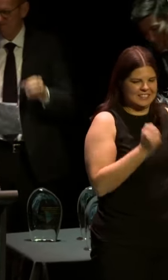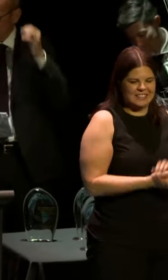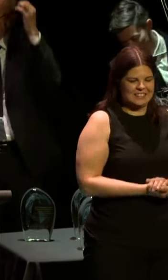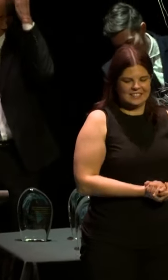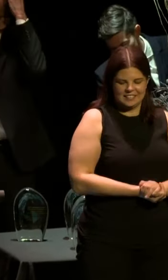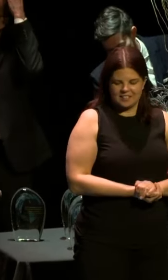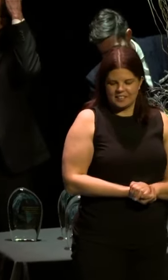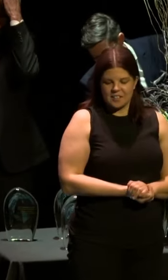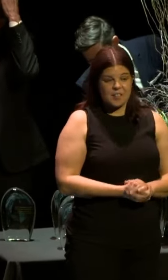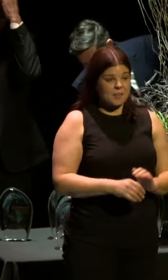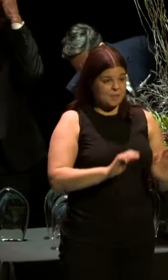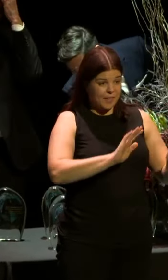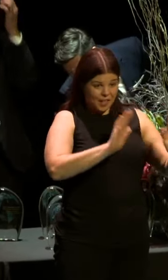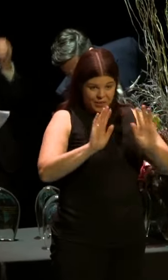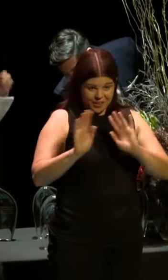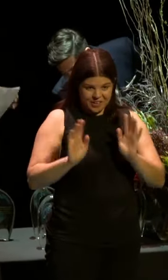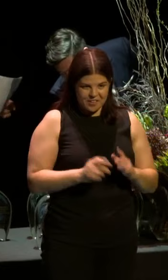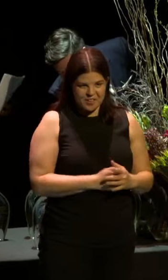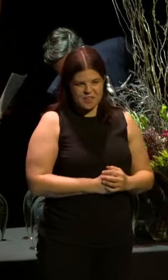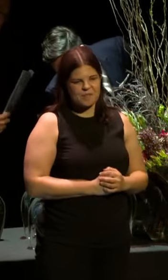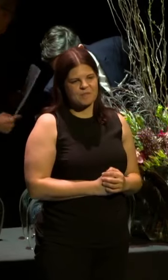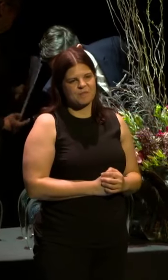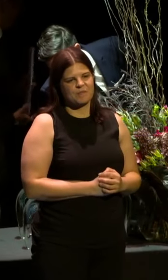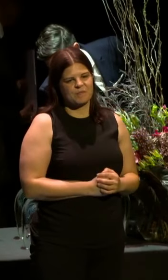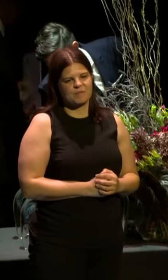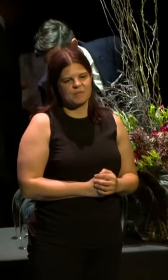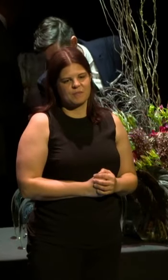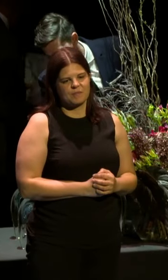Hello, everybody.